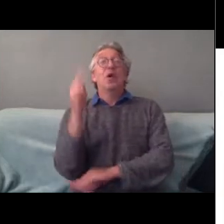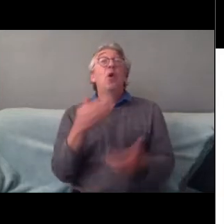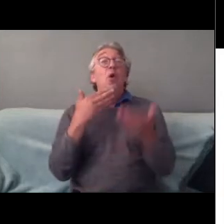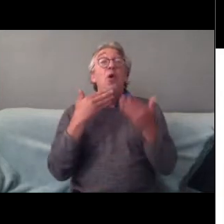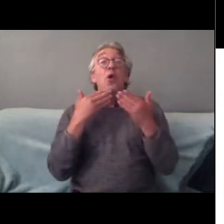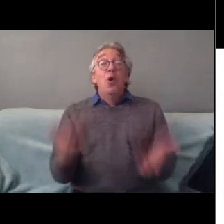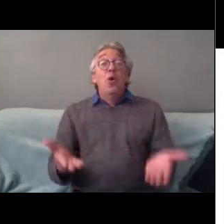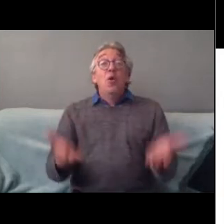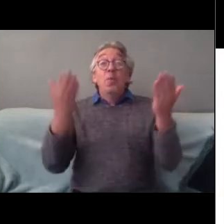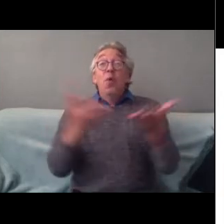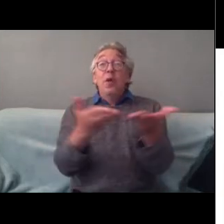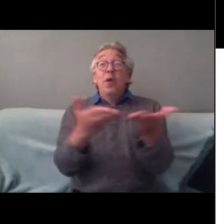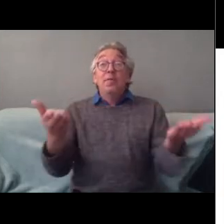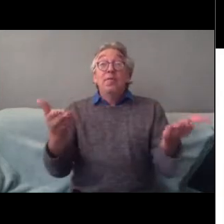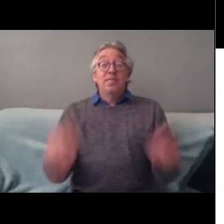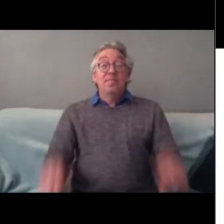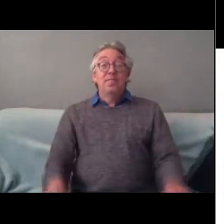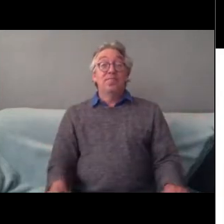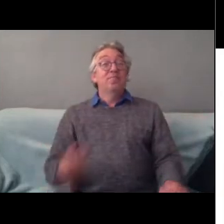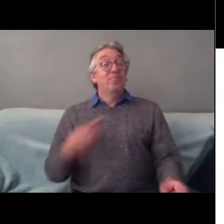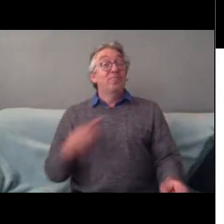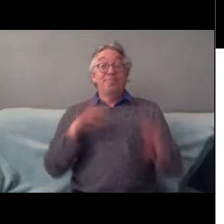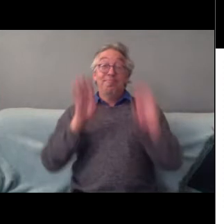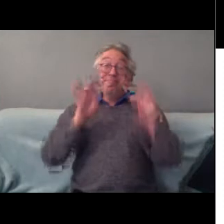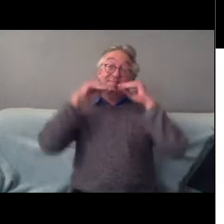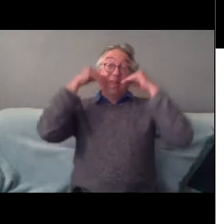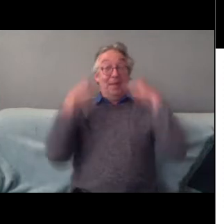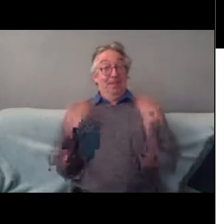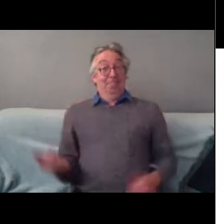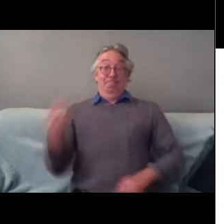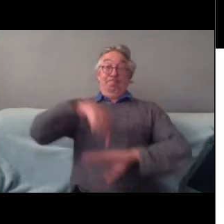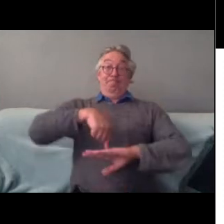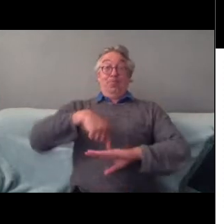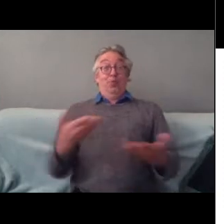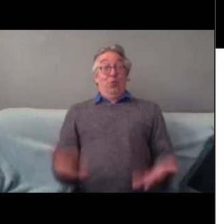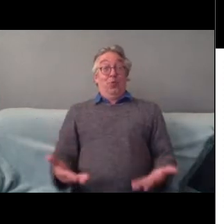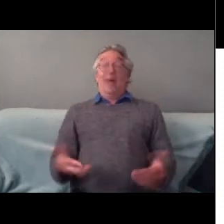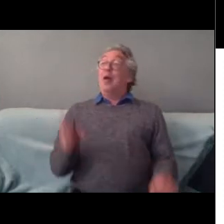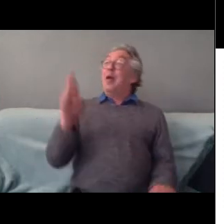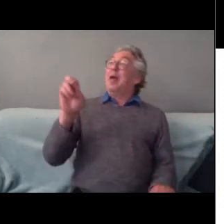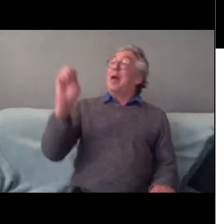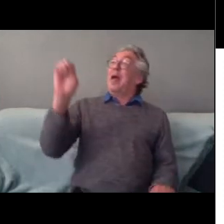I'm very pleased to be here today, thank you Rea for this introduction.